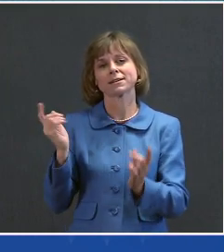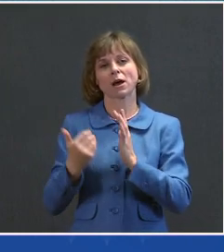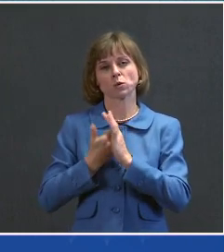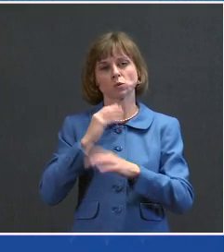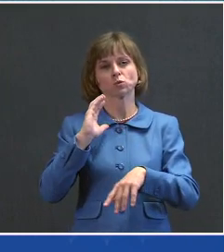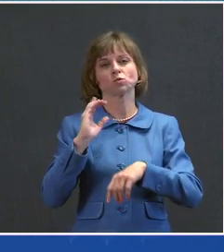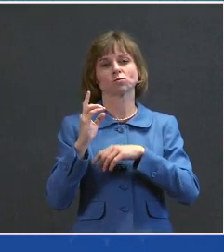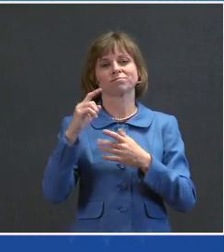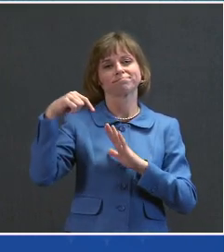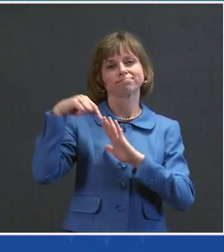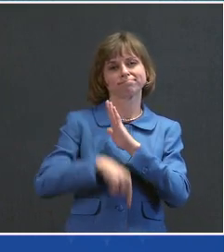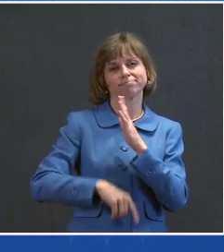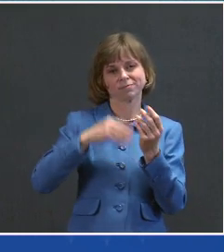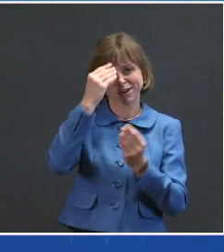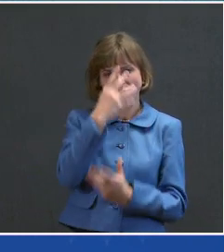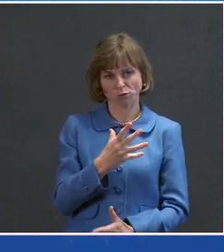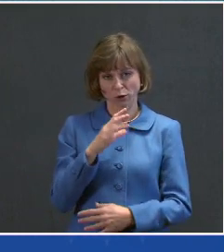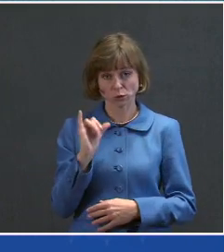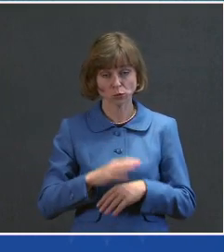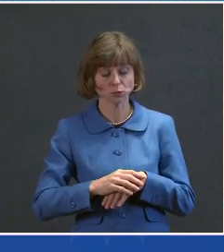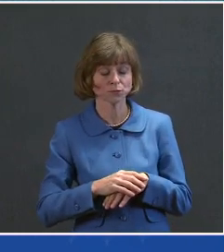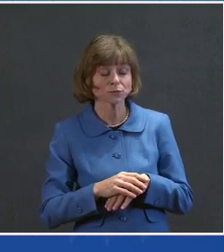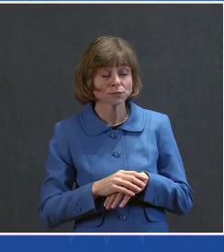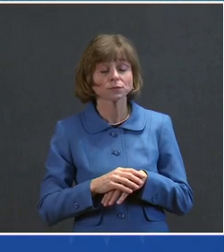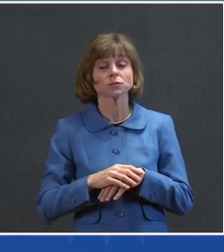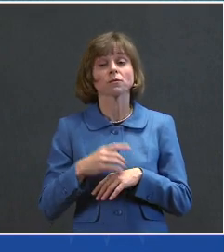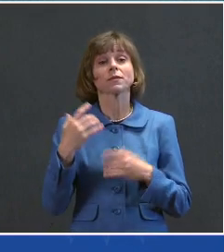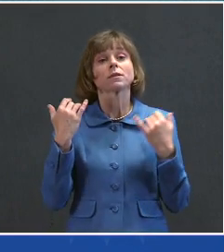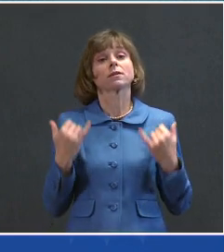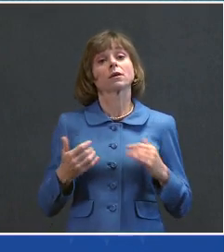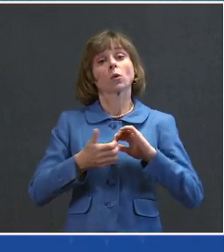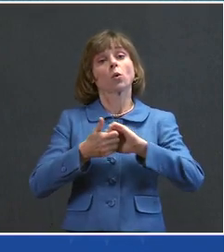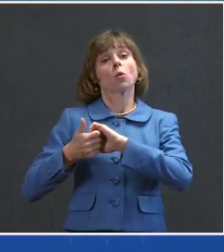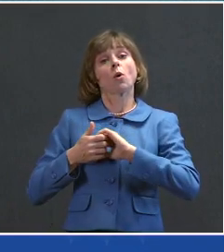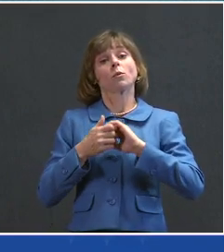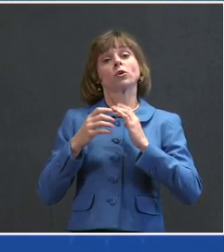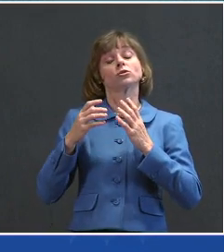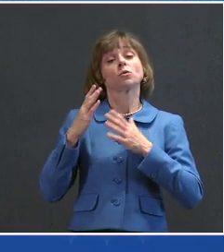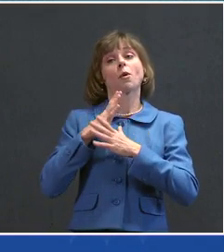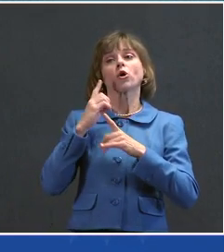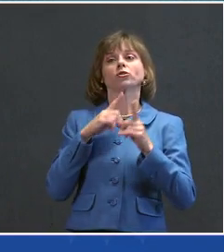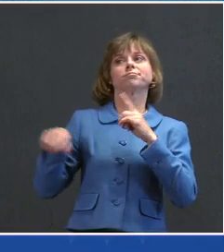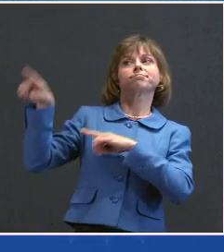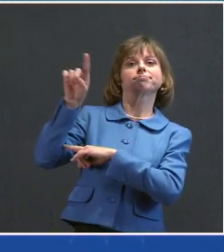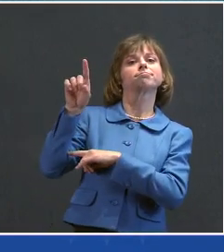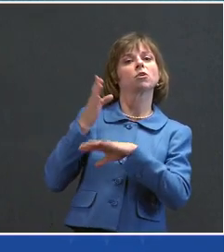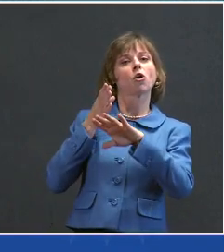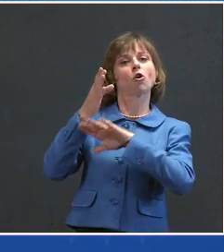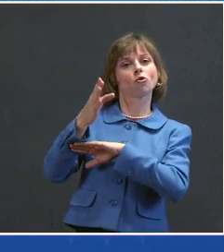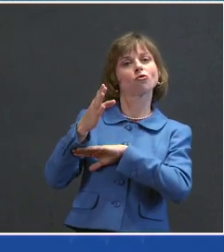and cooperation with partners over the ocean, many of the actions we are taking mirror